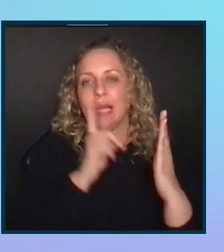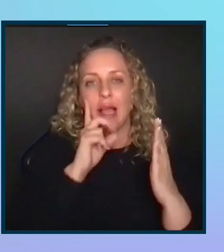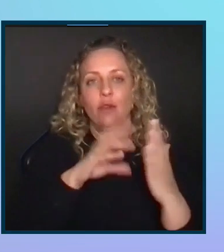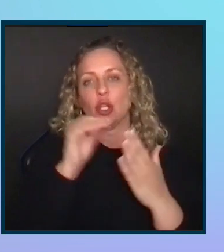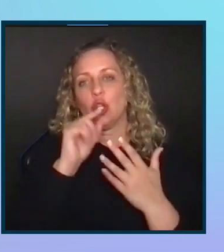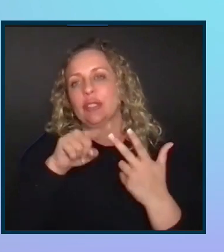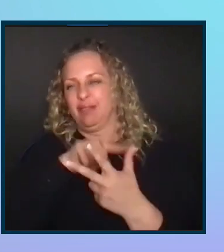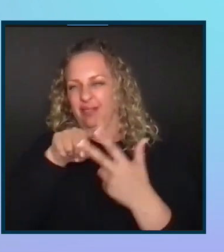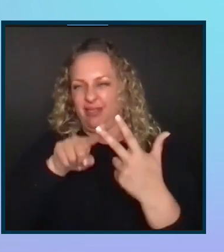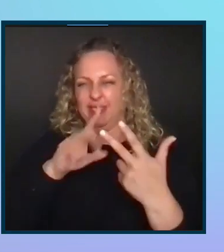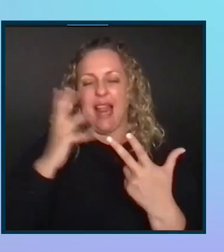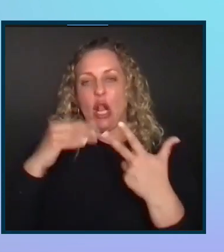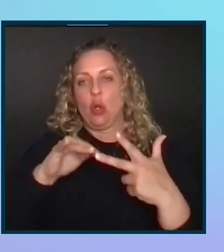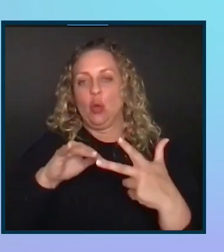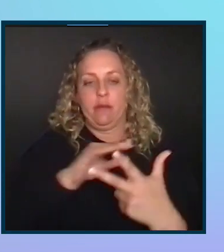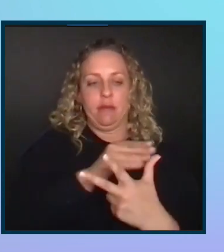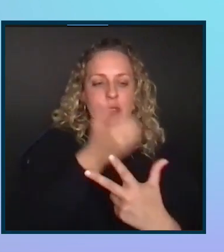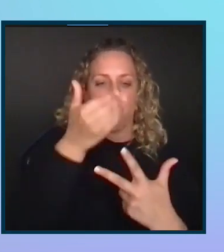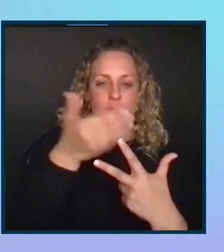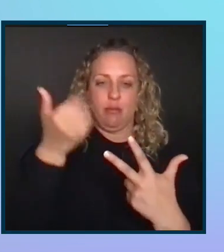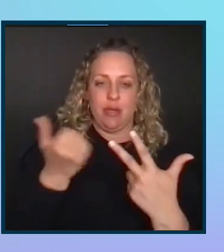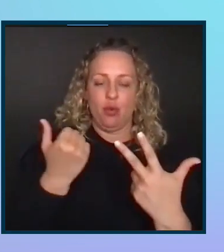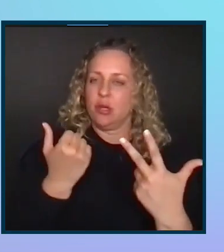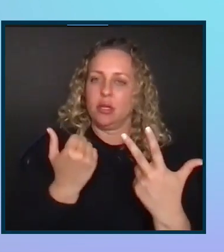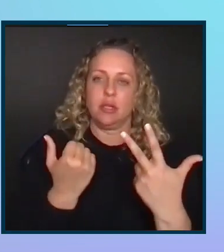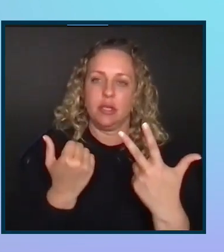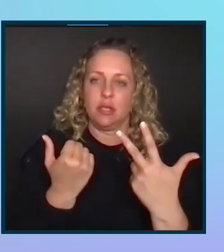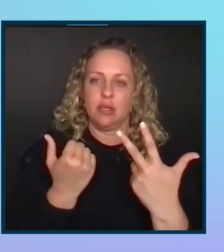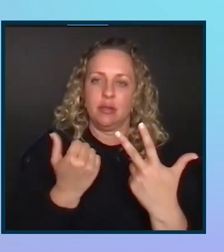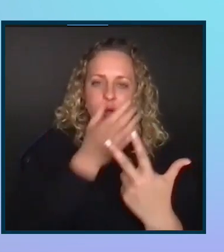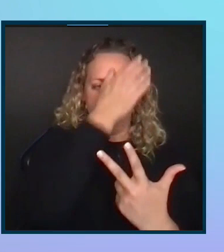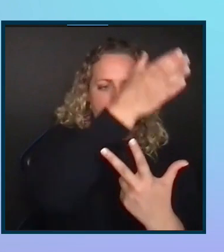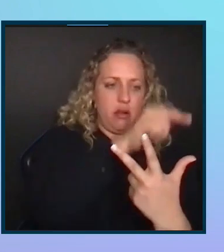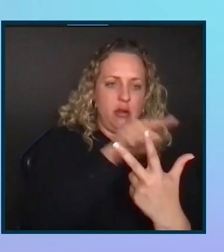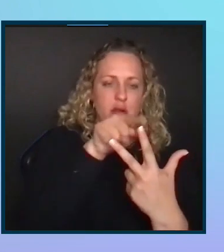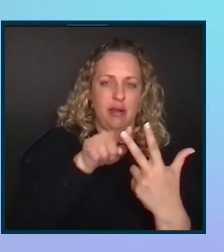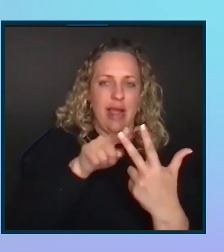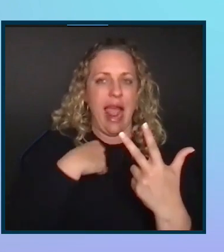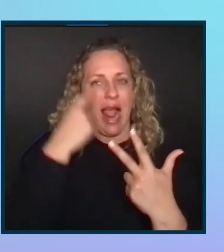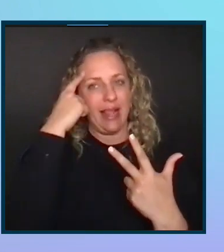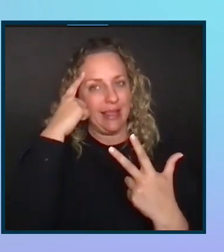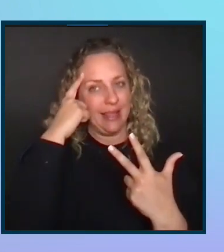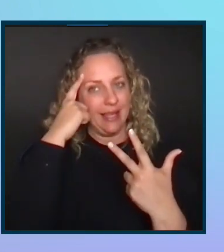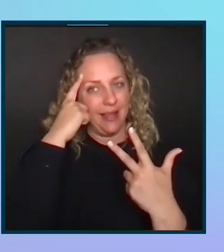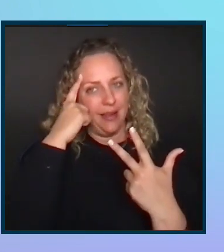and Inclusive Design as if they're separate, right? Separate thoughts, school of thoughts. And I think that by including them,